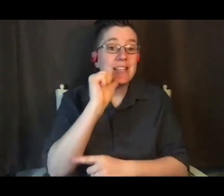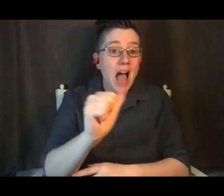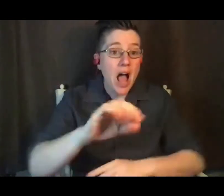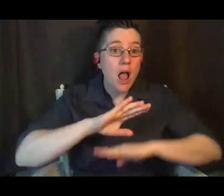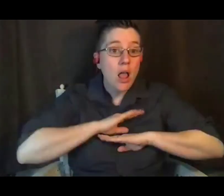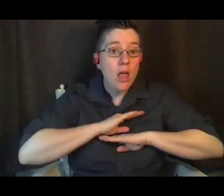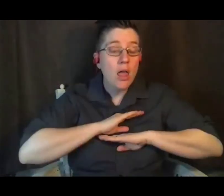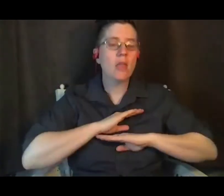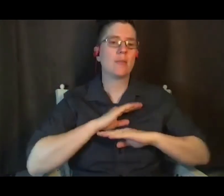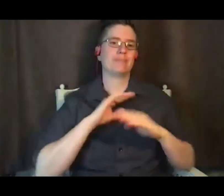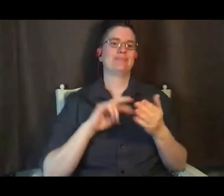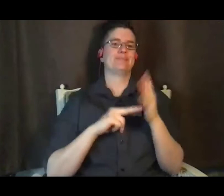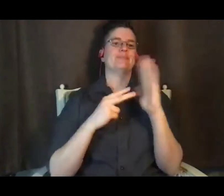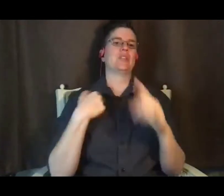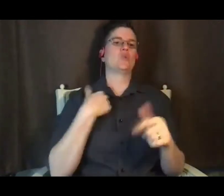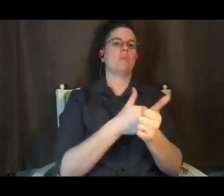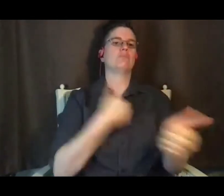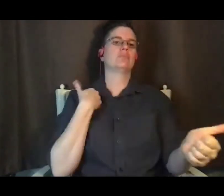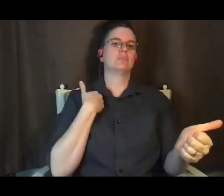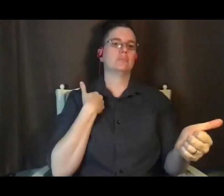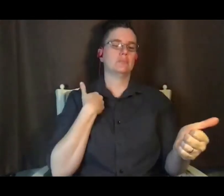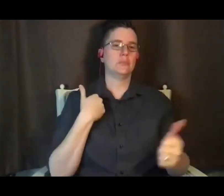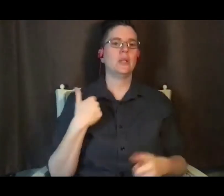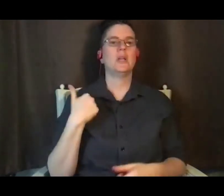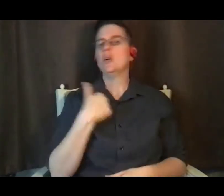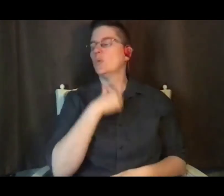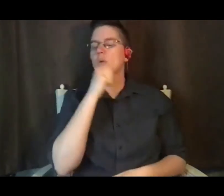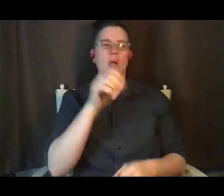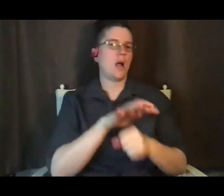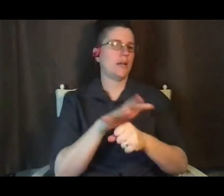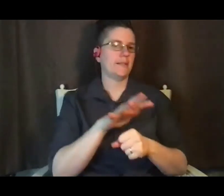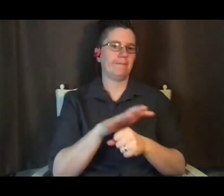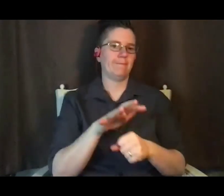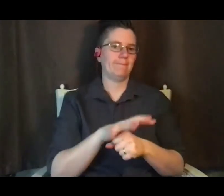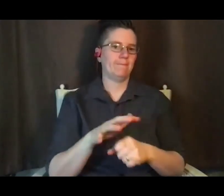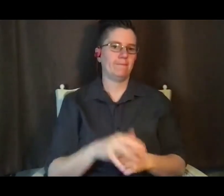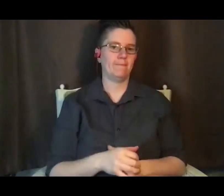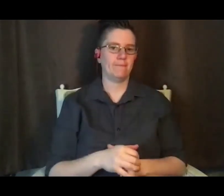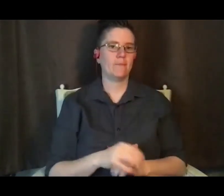somehow fallen short that we are inadequate or insufficient well let me tell you something else